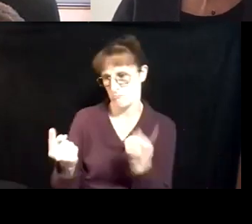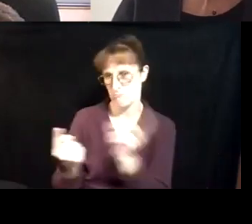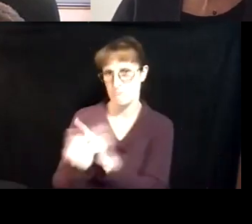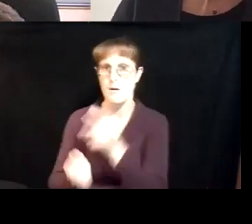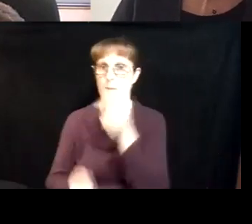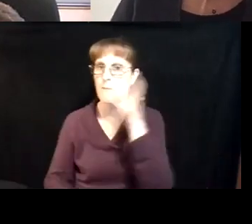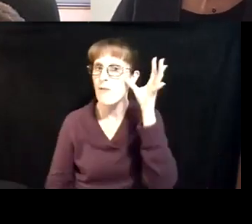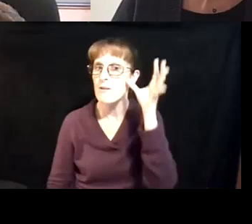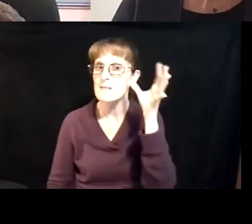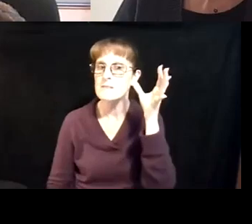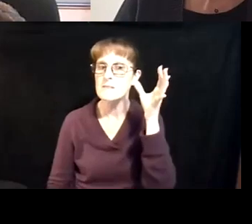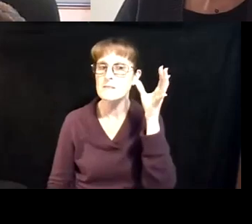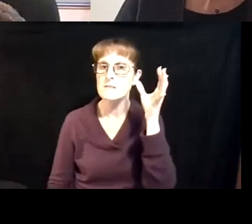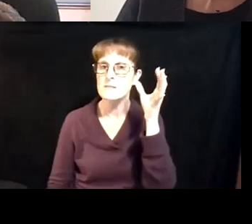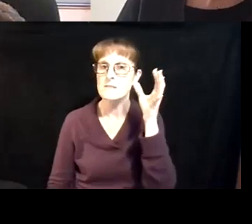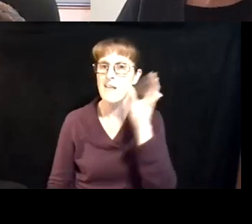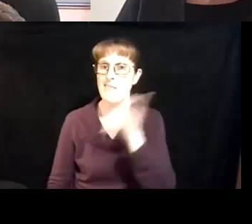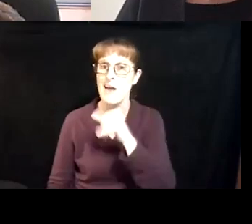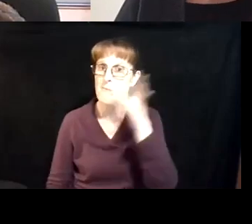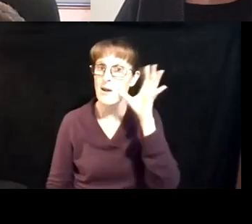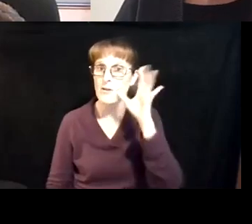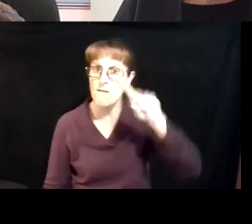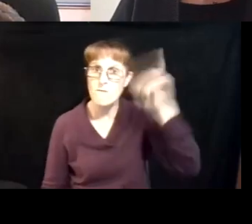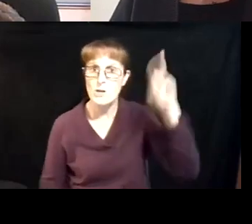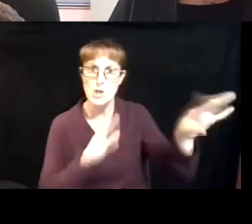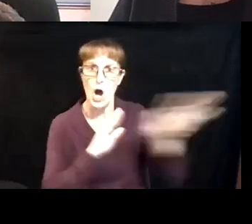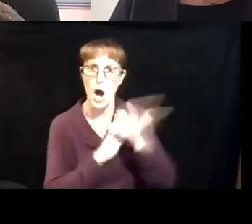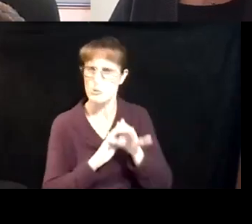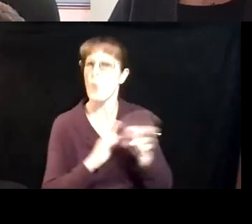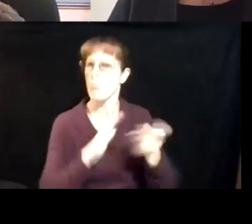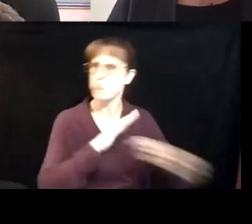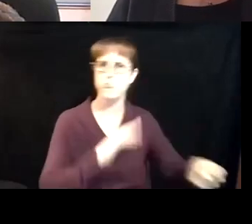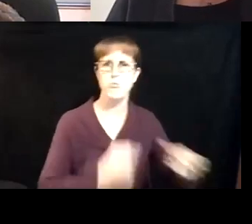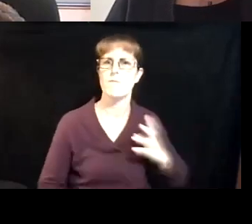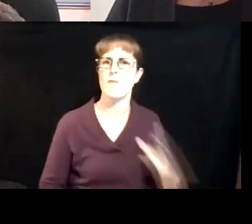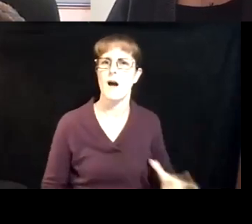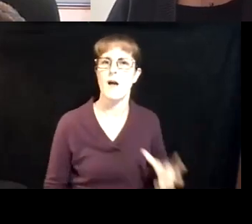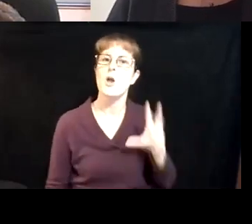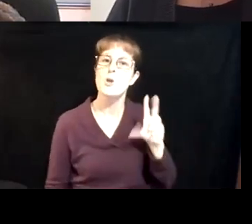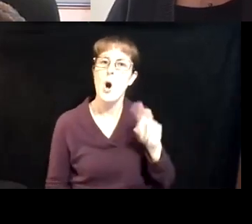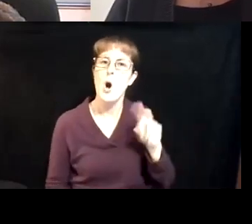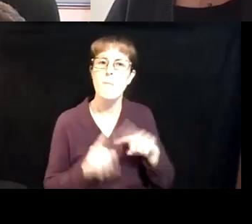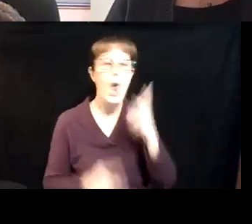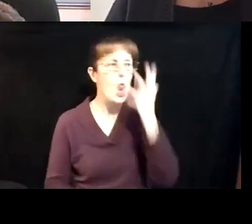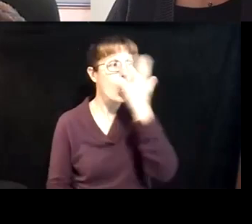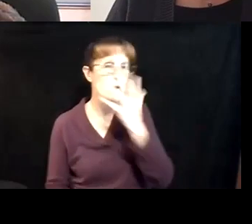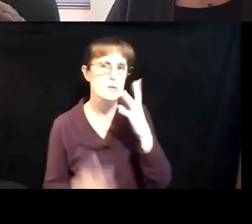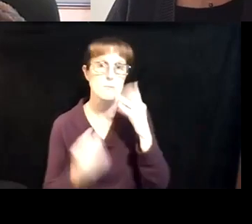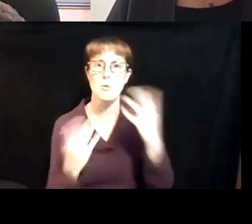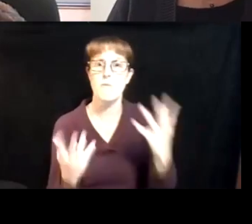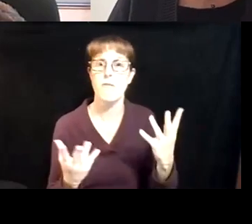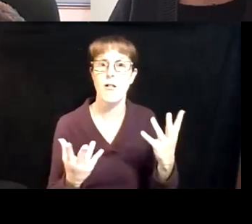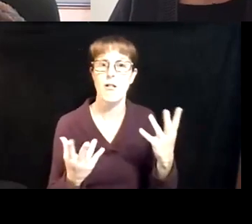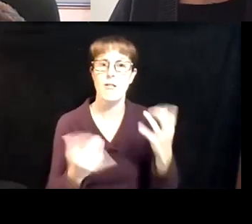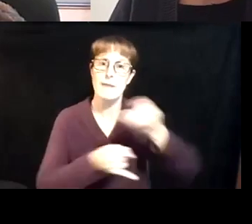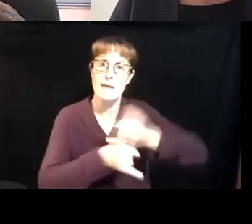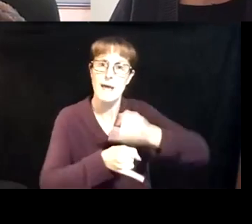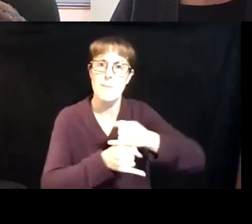or 22nd choice, but it looks like a beautiful place. It is a beautiful place physically.